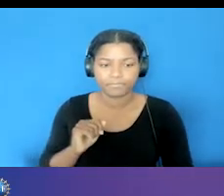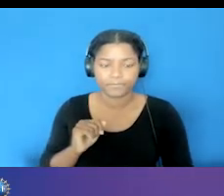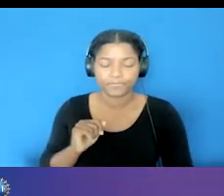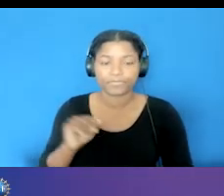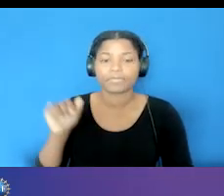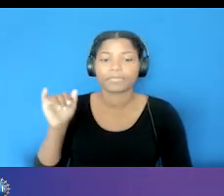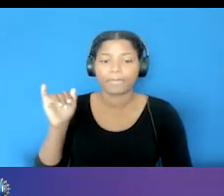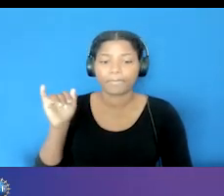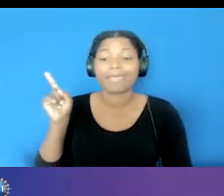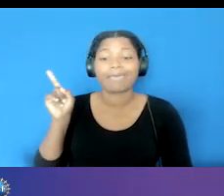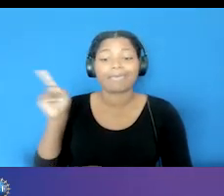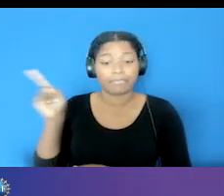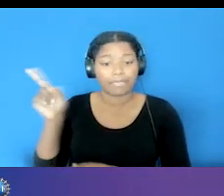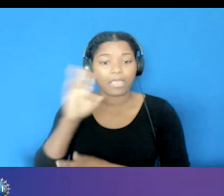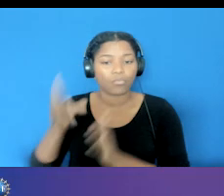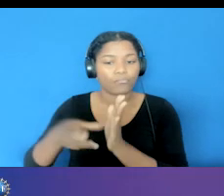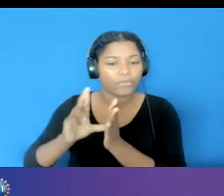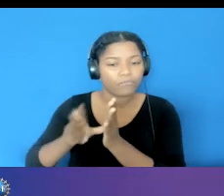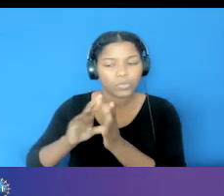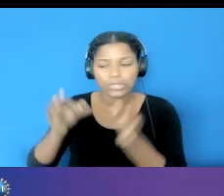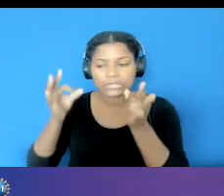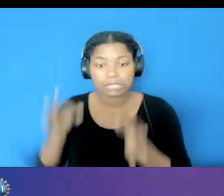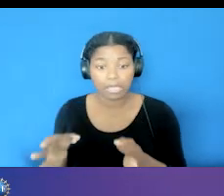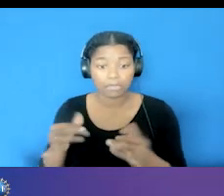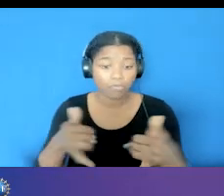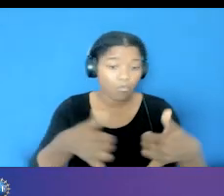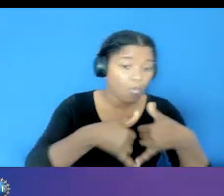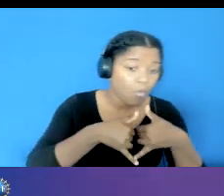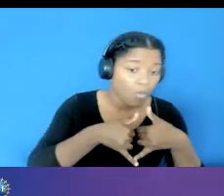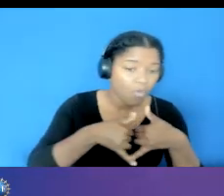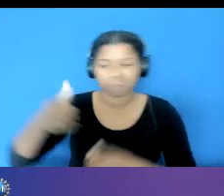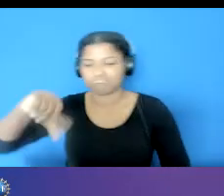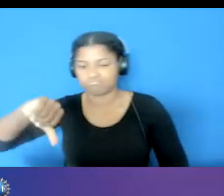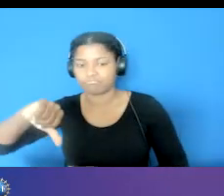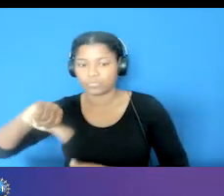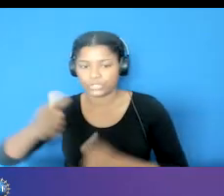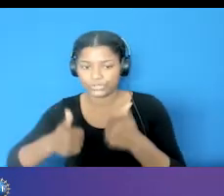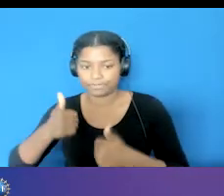within that directorate will review and make the decision to award or decline.